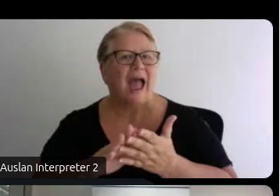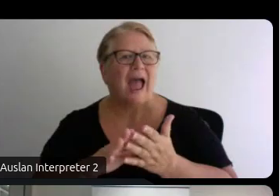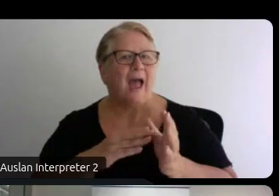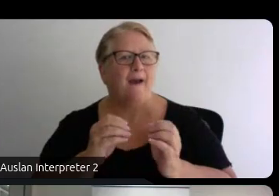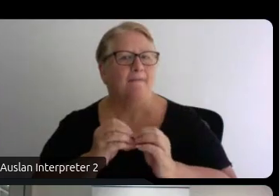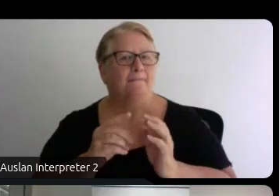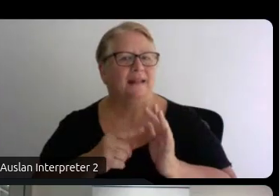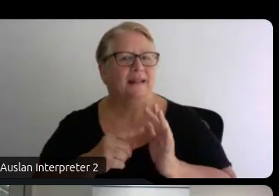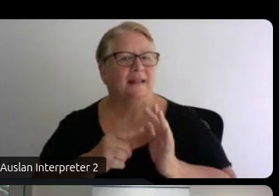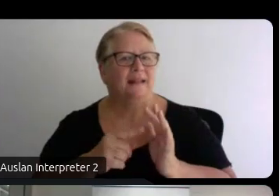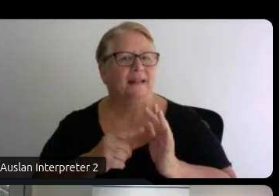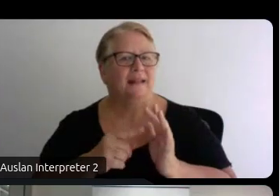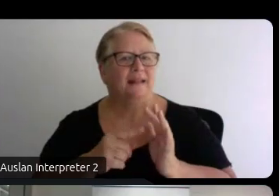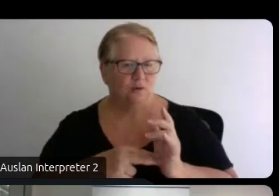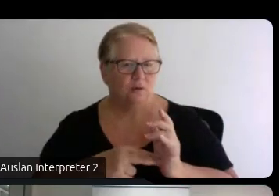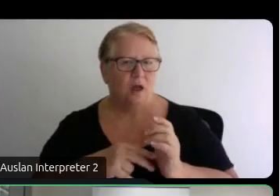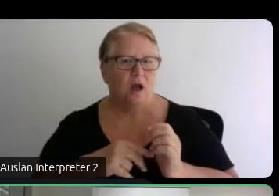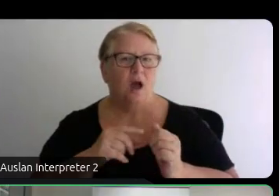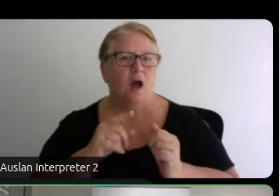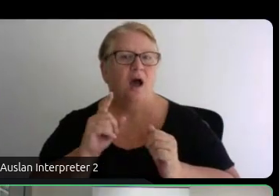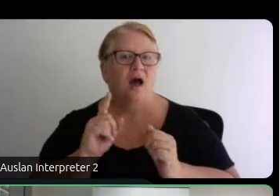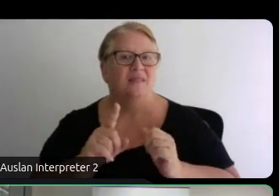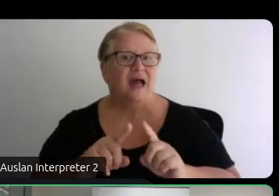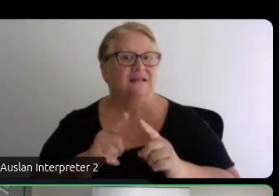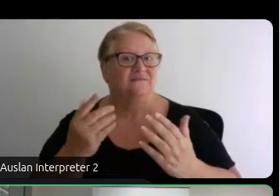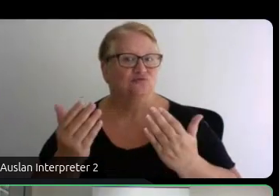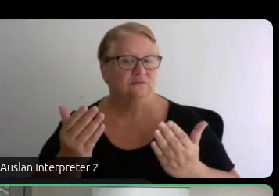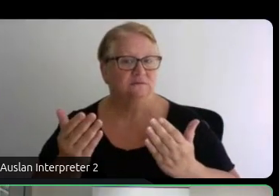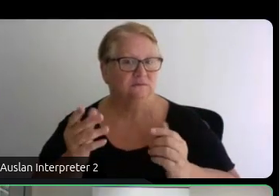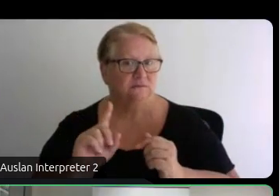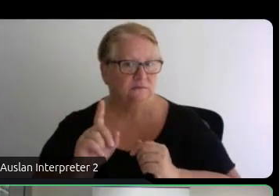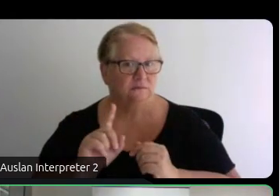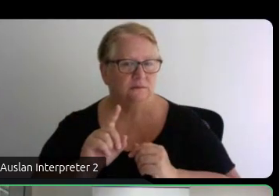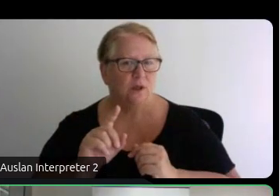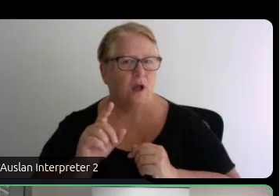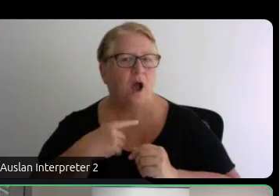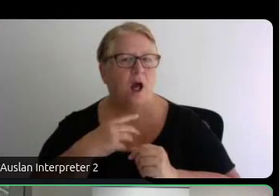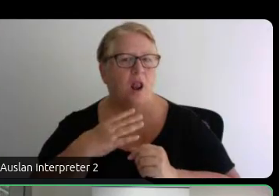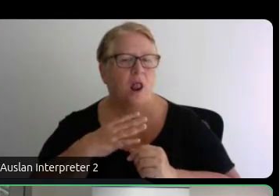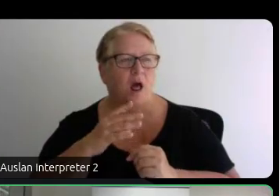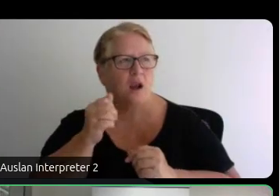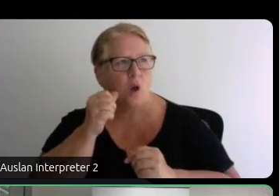The main difference I like to look at is what's the duration that's being recommended